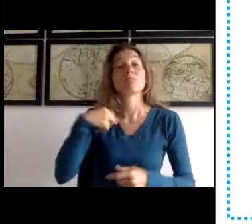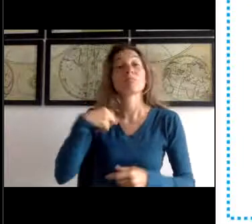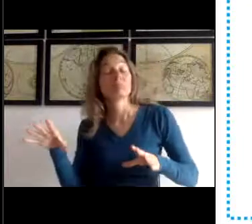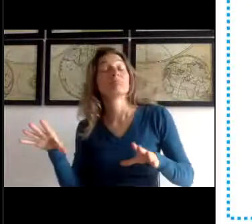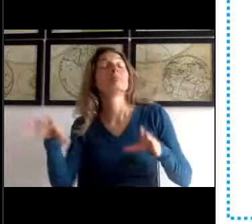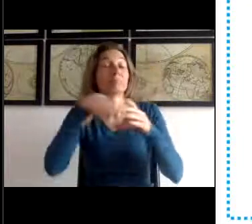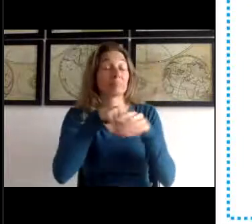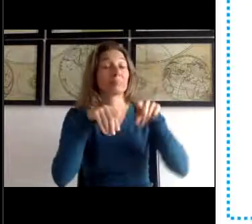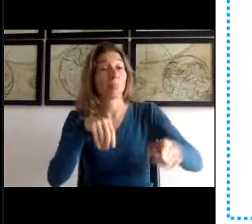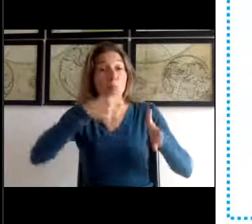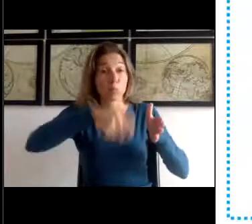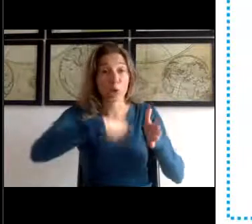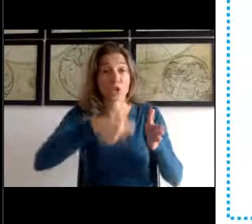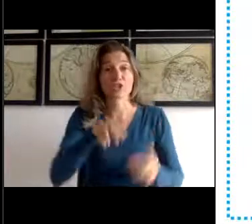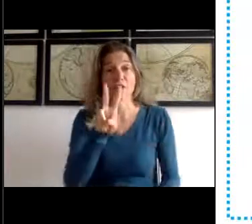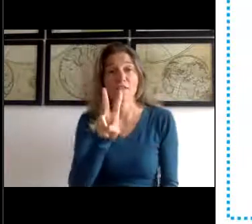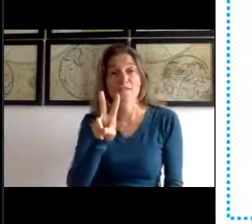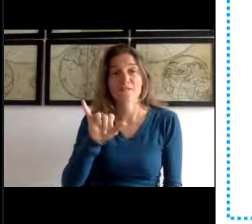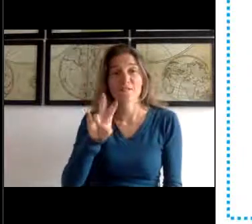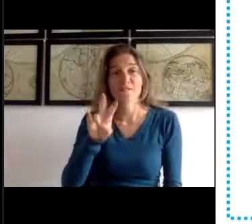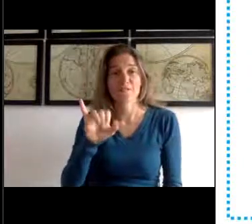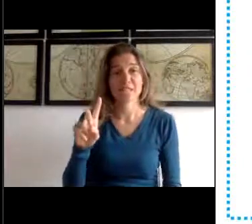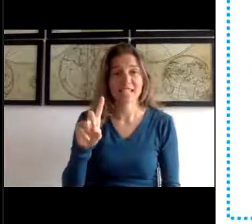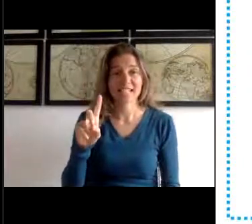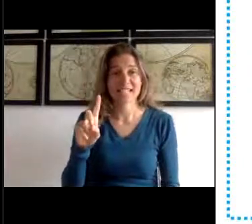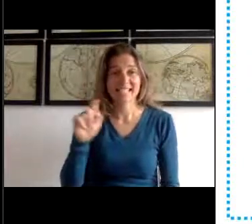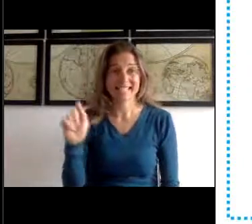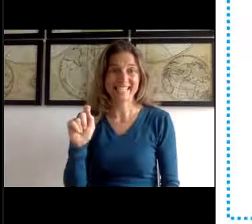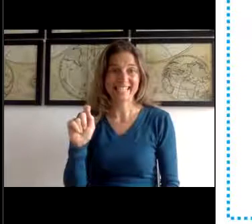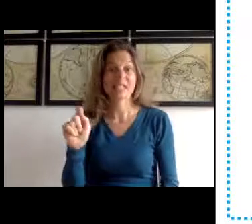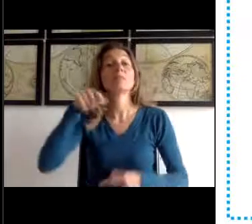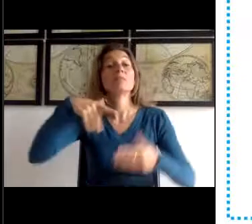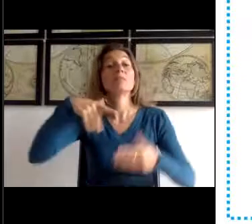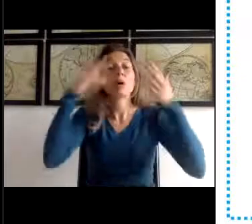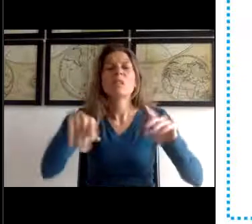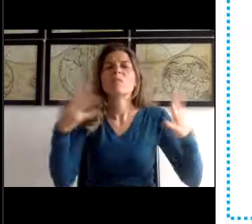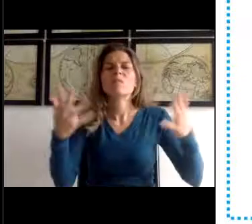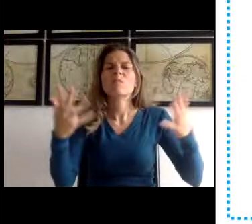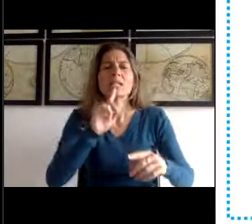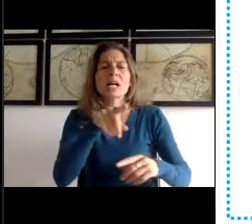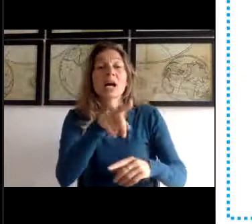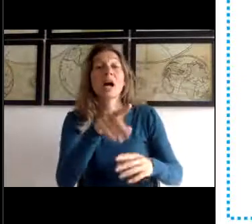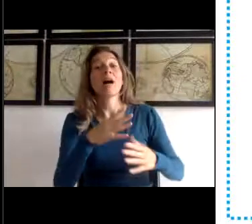The webinar we have this morning is Challenges in inclusive volunteering under COVID-19.